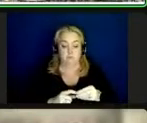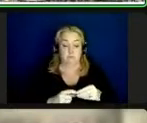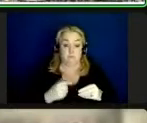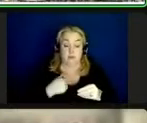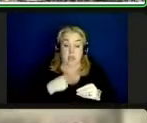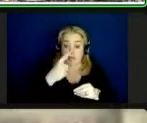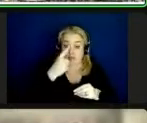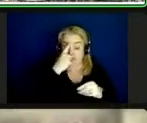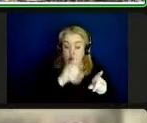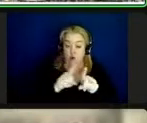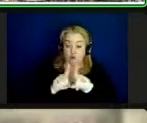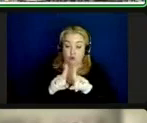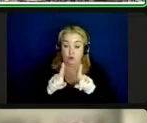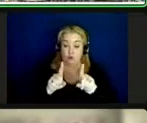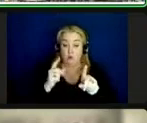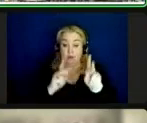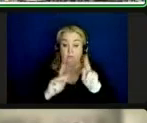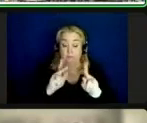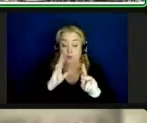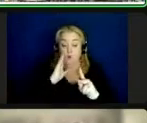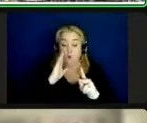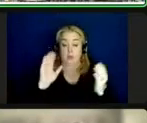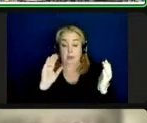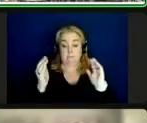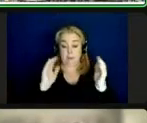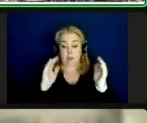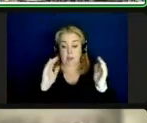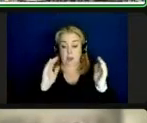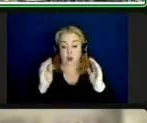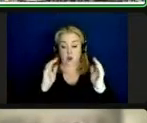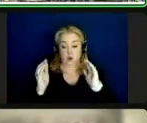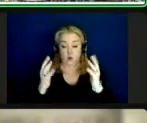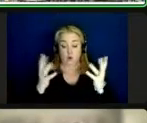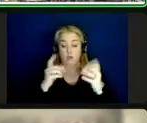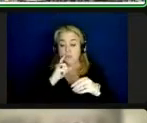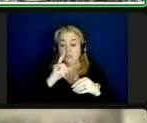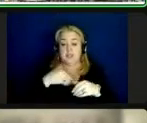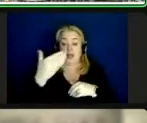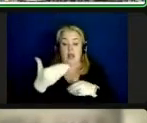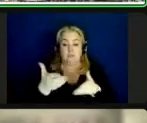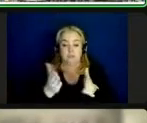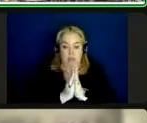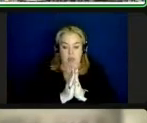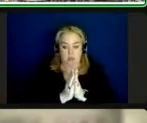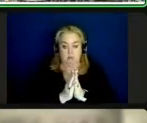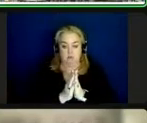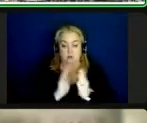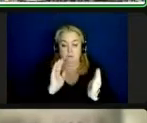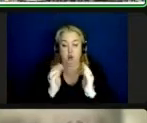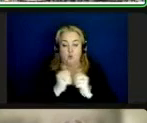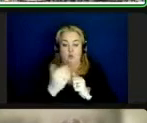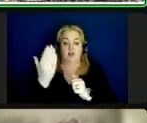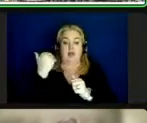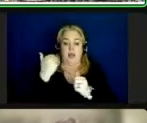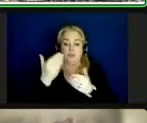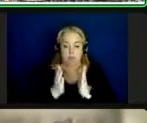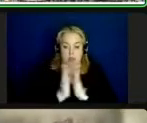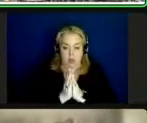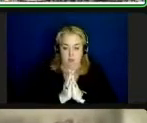STOP AND WORK ON THINGS LIKE THAT.